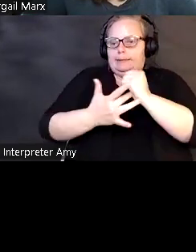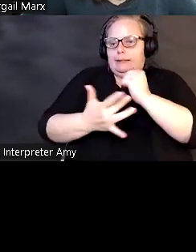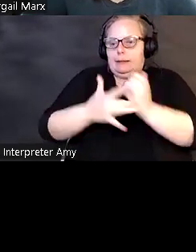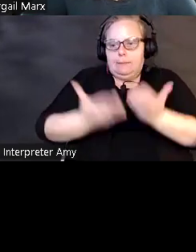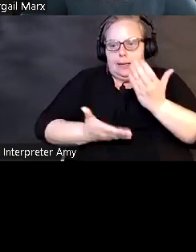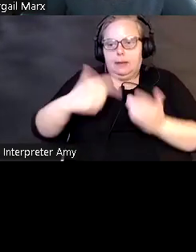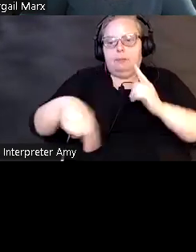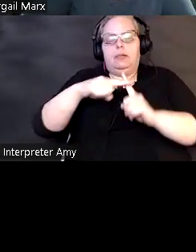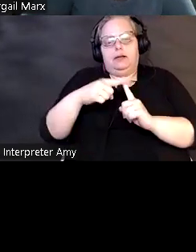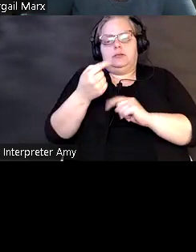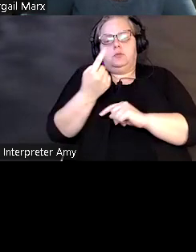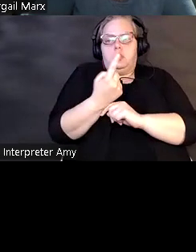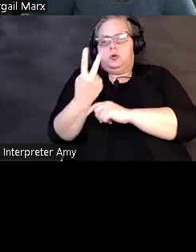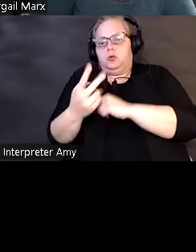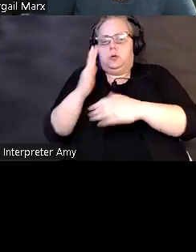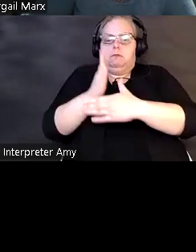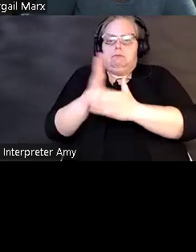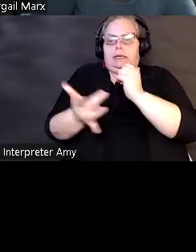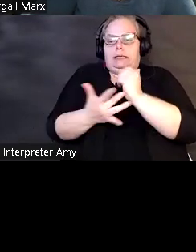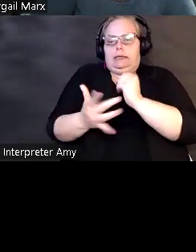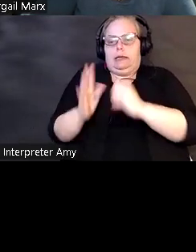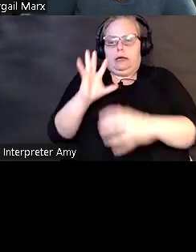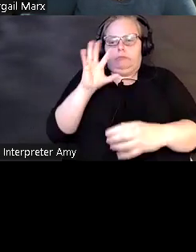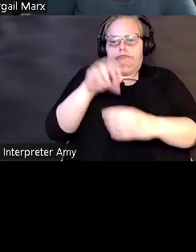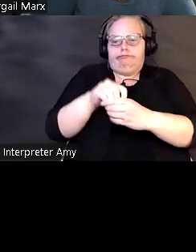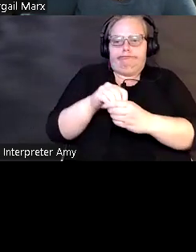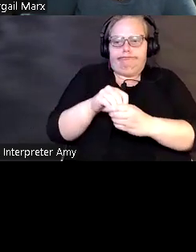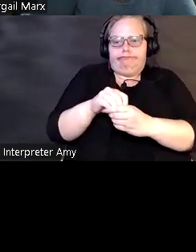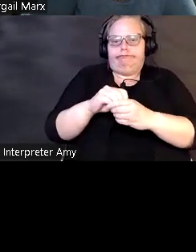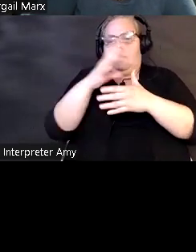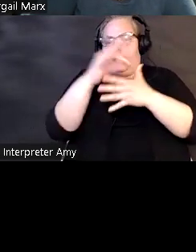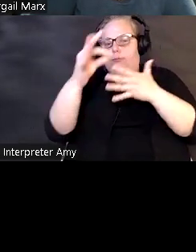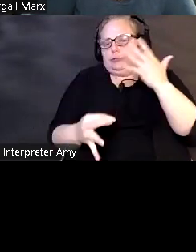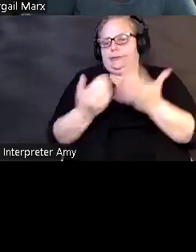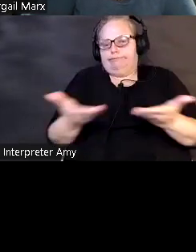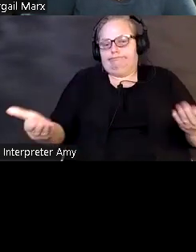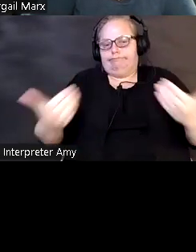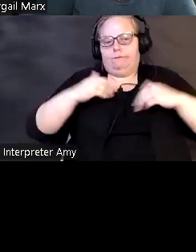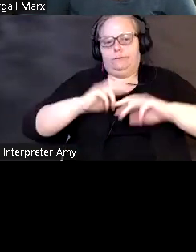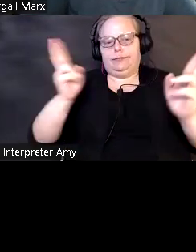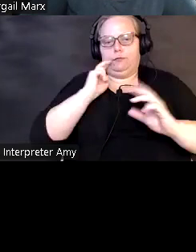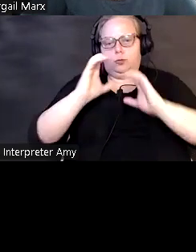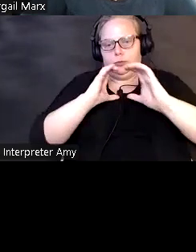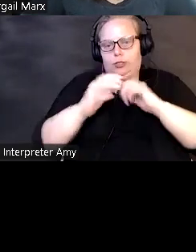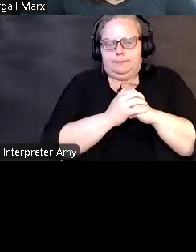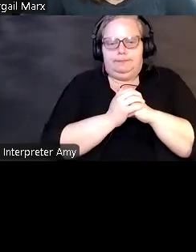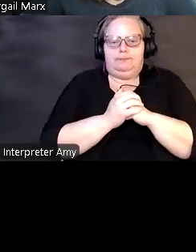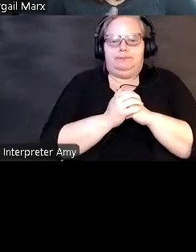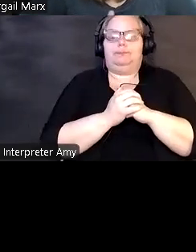tools in your arsenal of communication options. And then last, we have these high-tech tools.